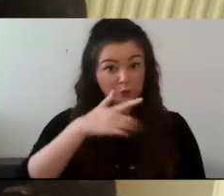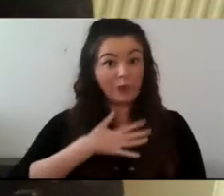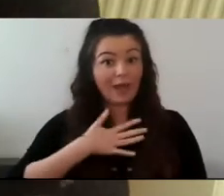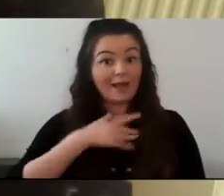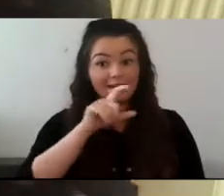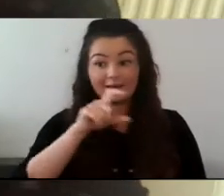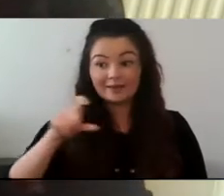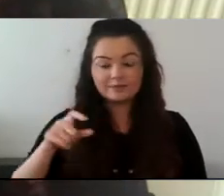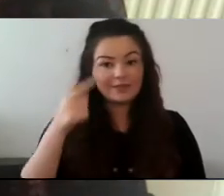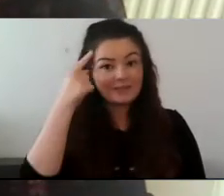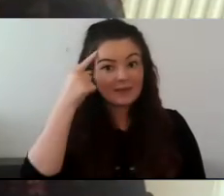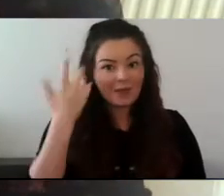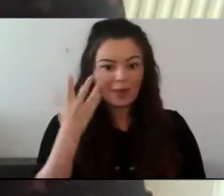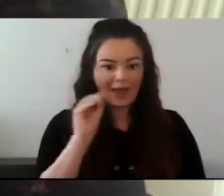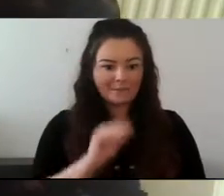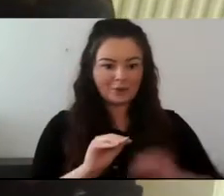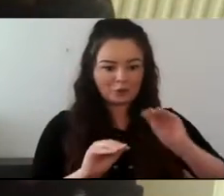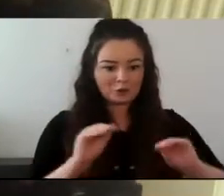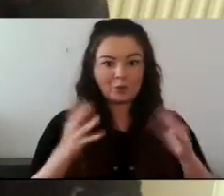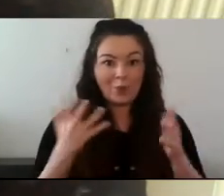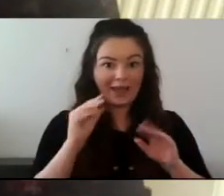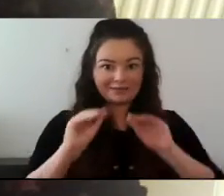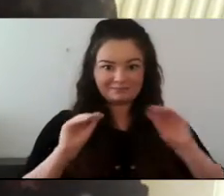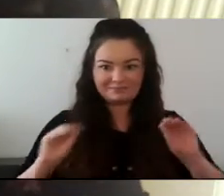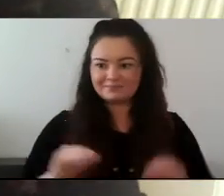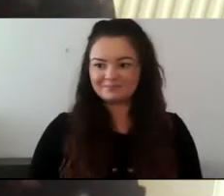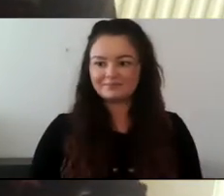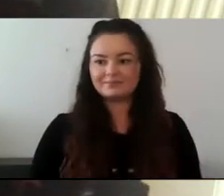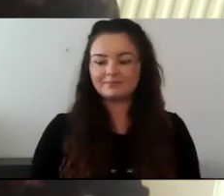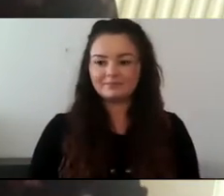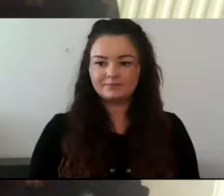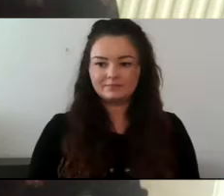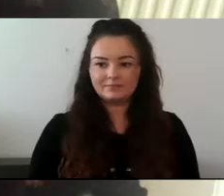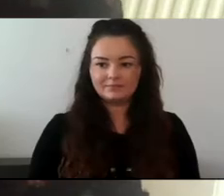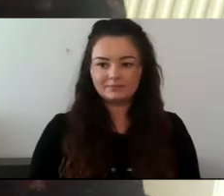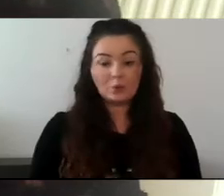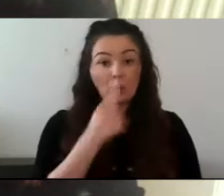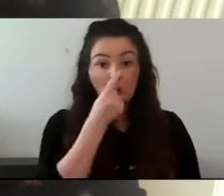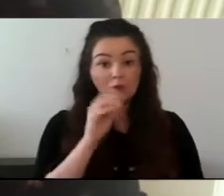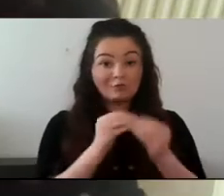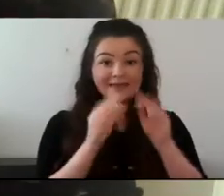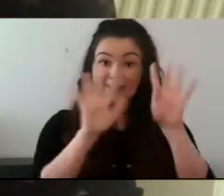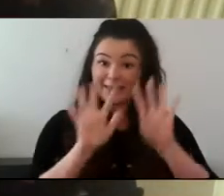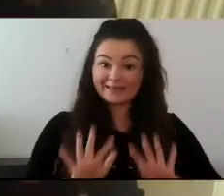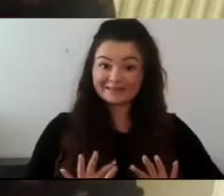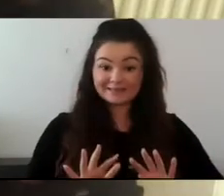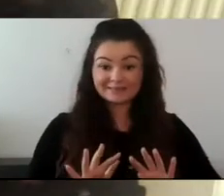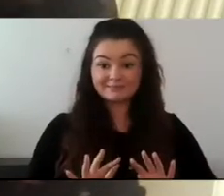and think about where we would put them. So it could be a pattern, they could be all over the page.